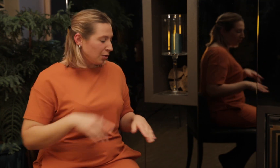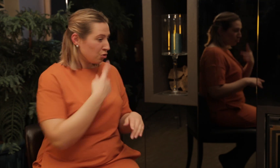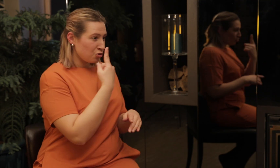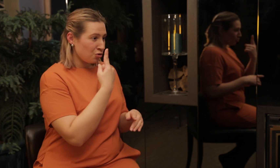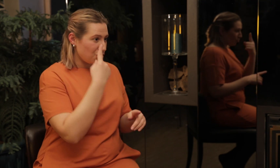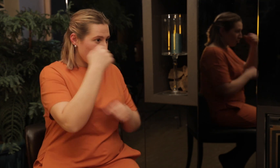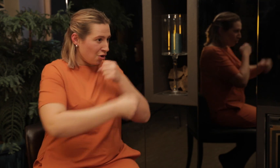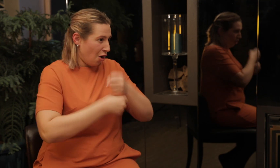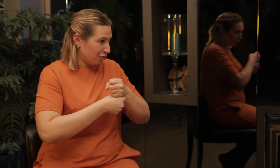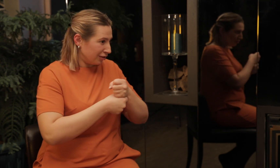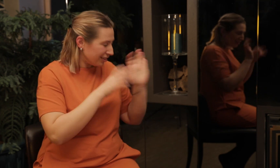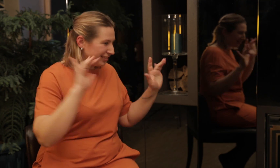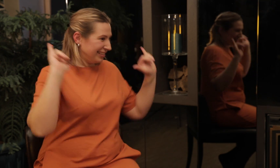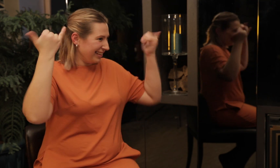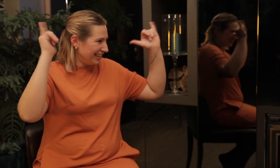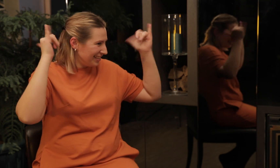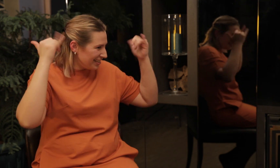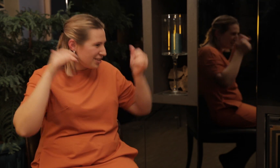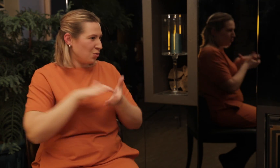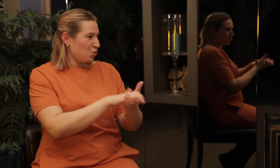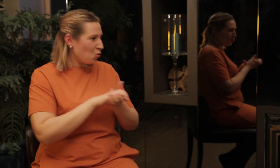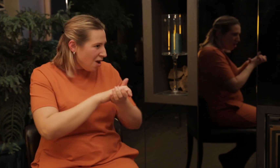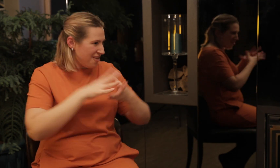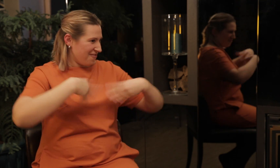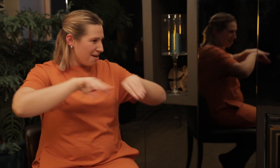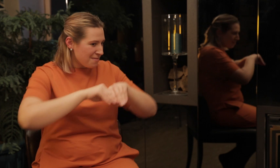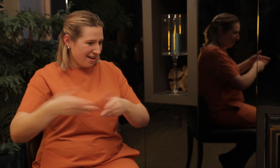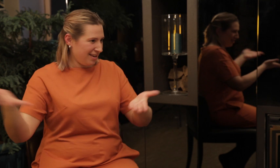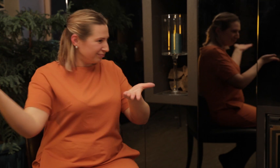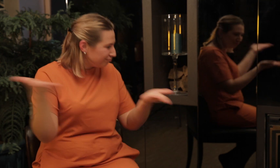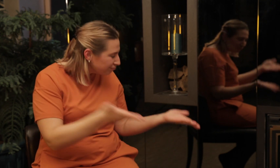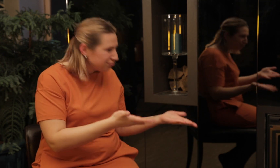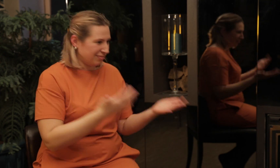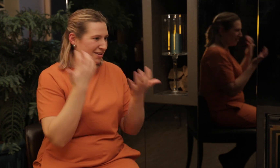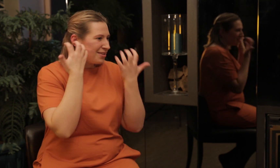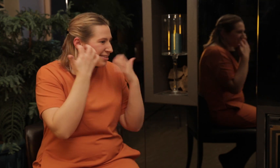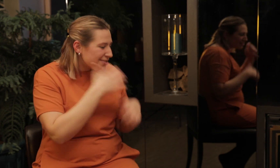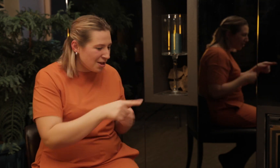After a year, I invited all of my friends and family to a party where I baked up many sweets.